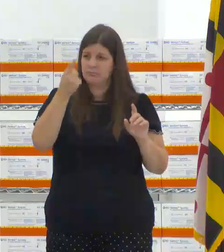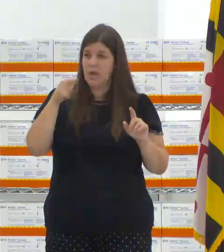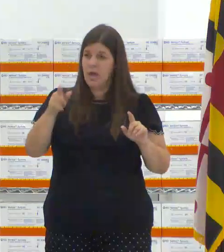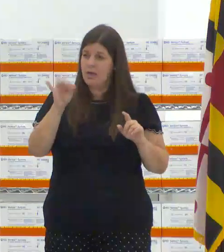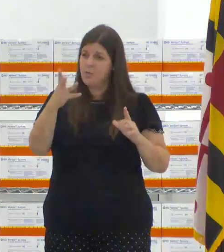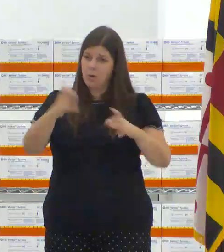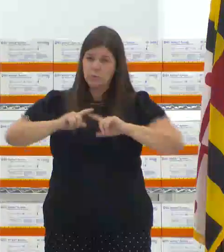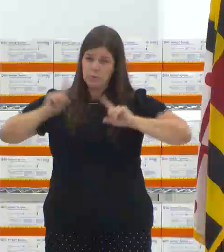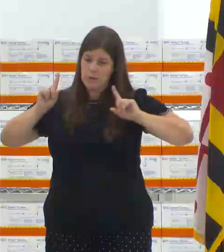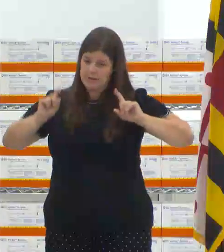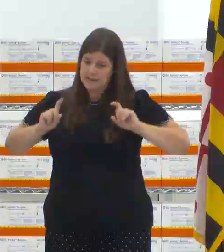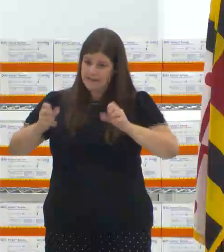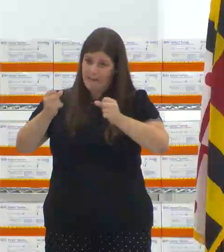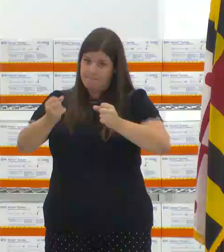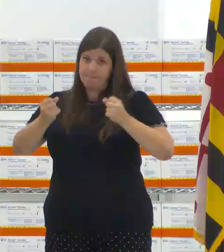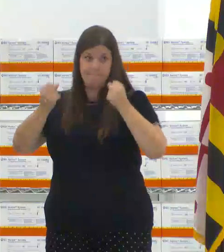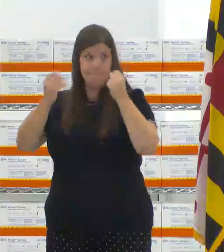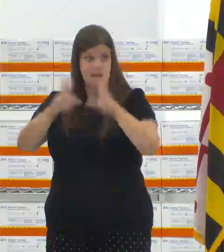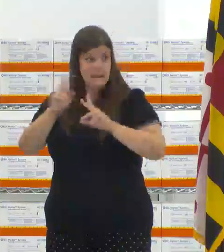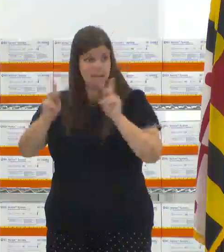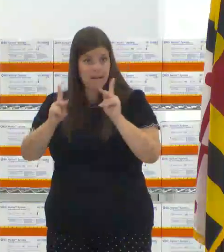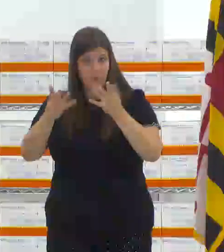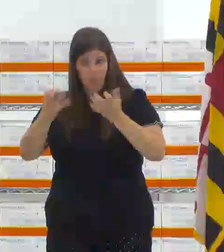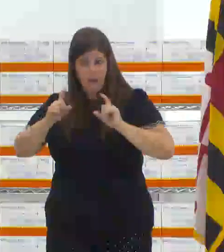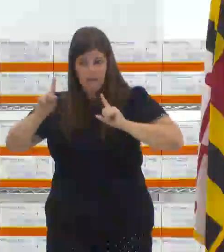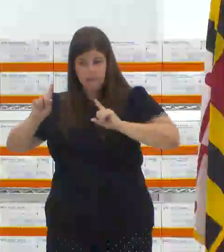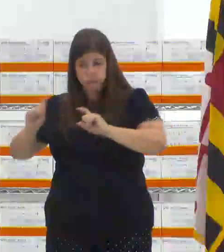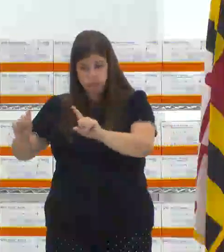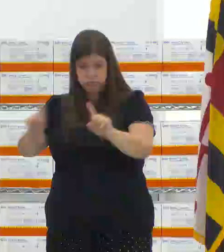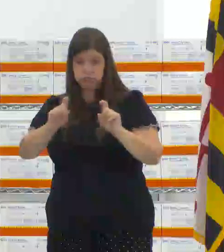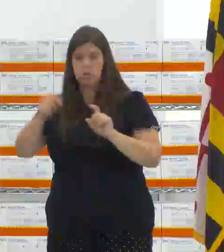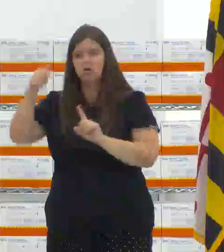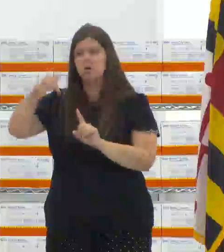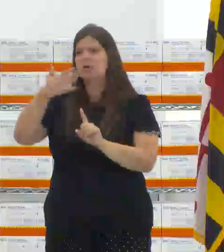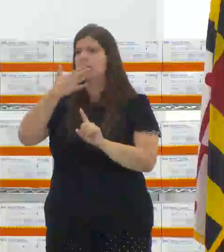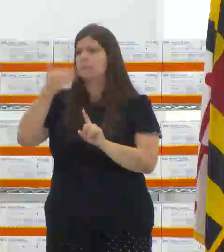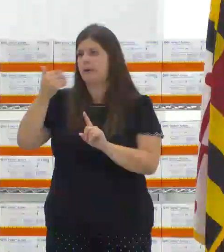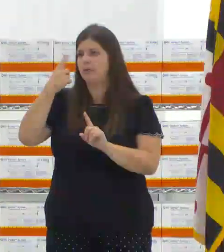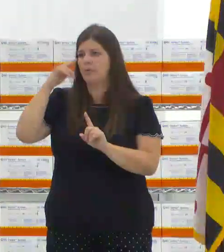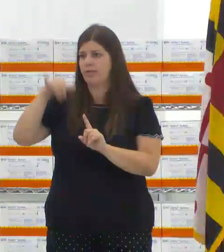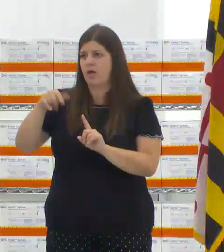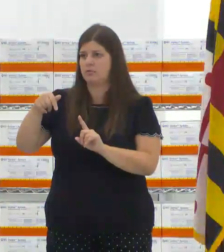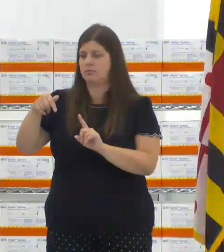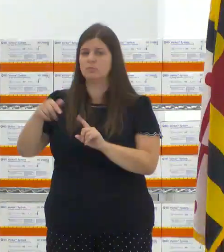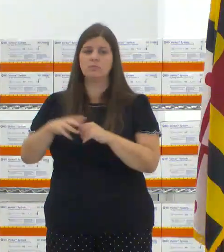millions of people, we wanted to develop a platform that still was a true diagnostic test but based on